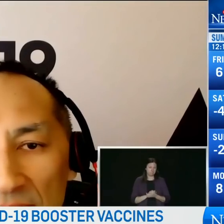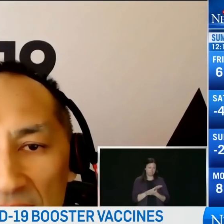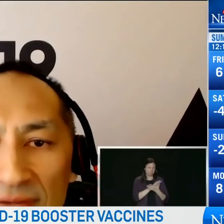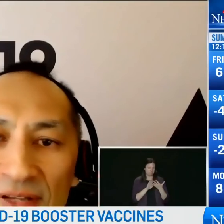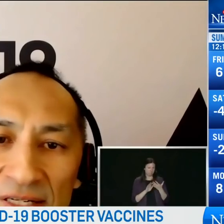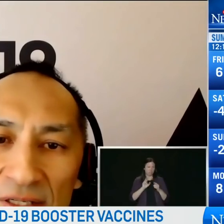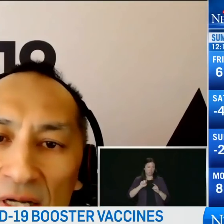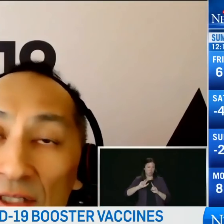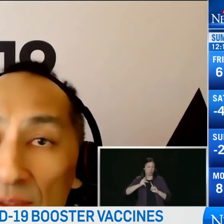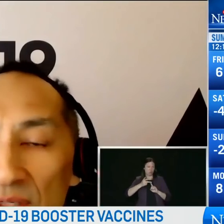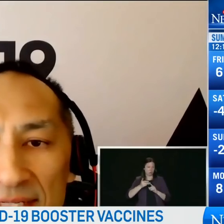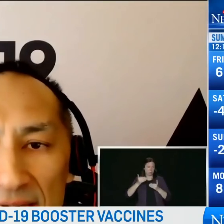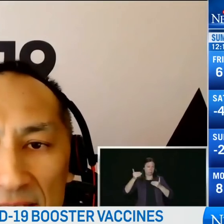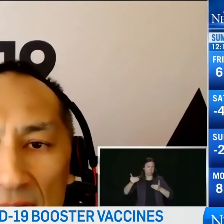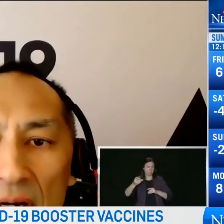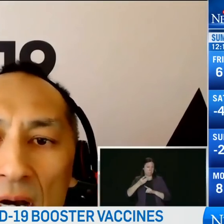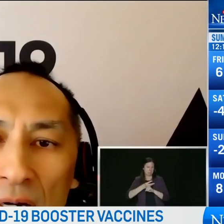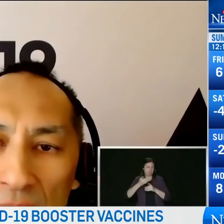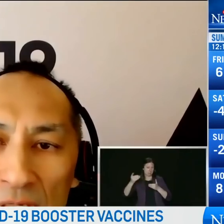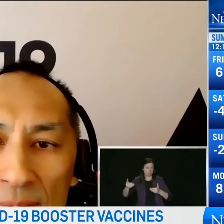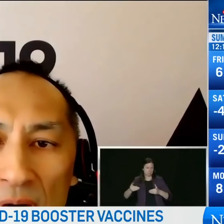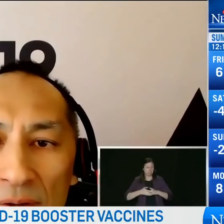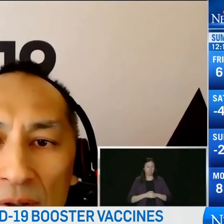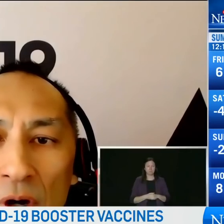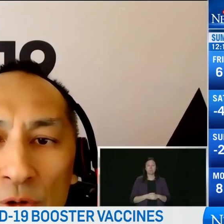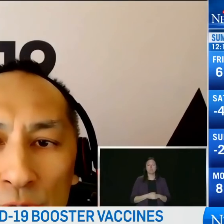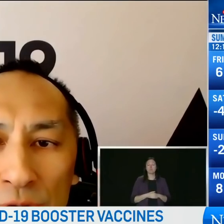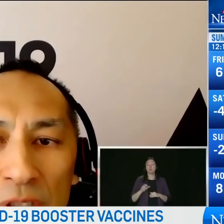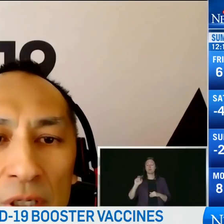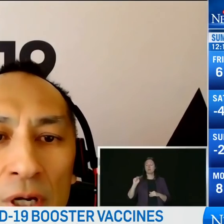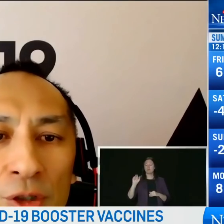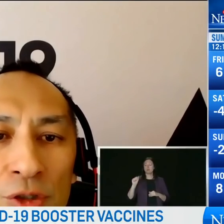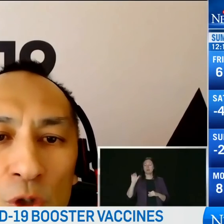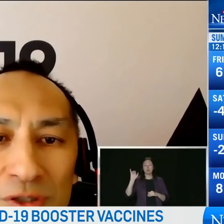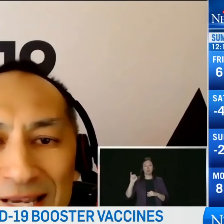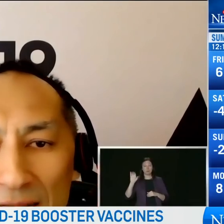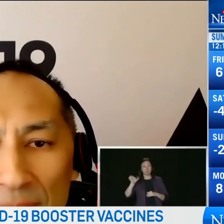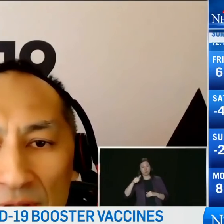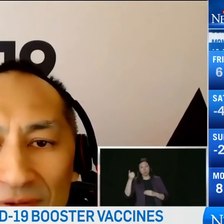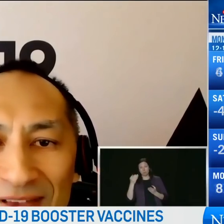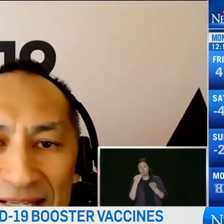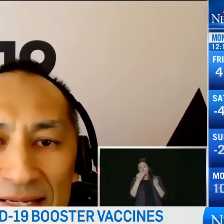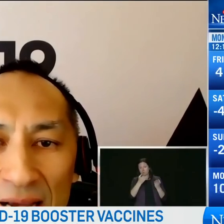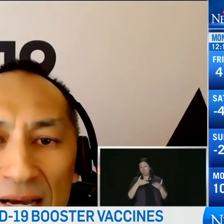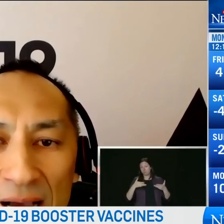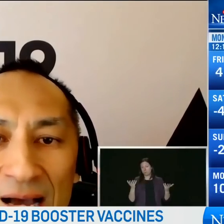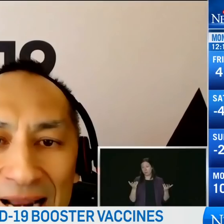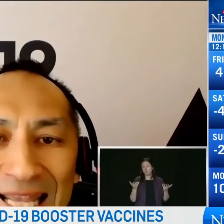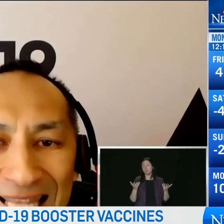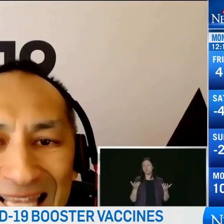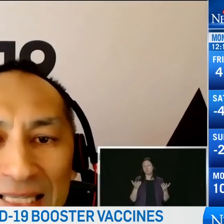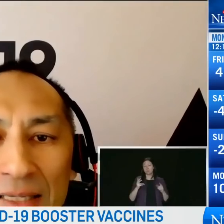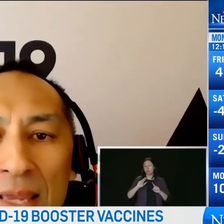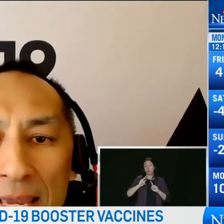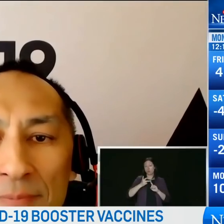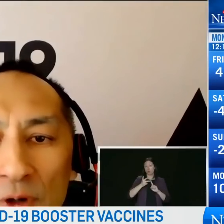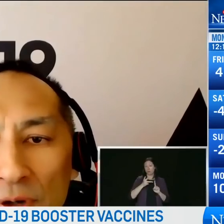FRONT-LINE HEALTH CARE WORKERS HAVING DIRECT CLOSE PHYSICAL CONTACT WITH PATIENTS.